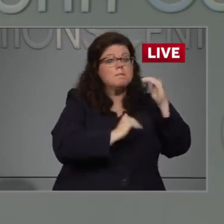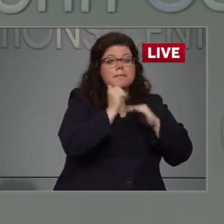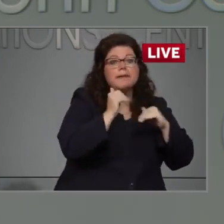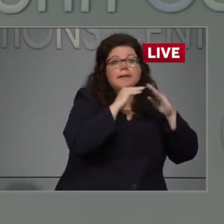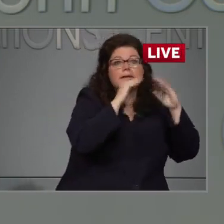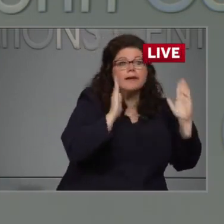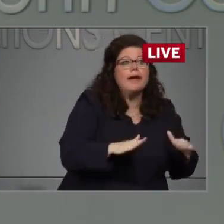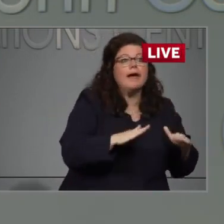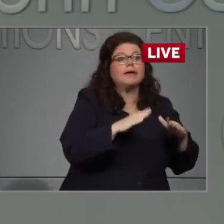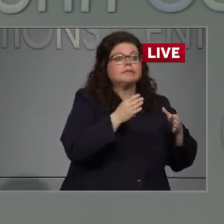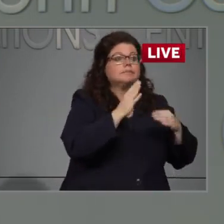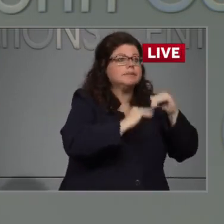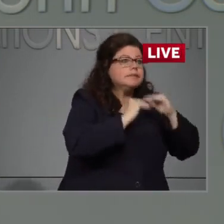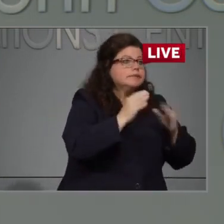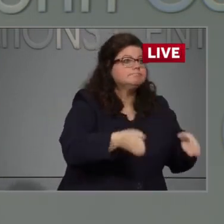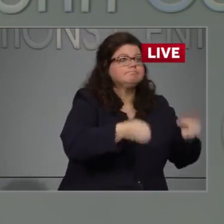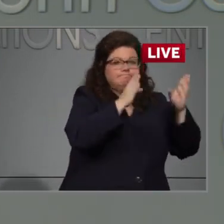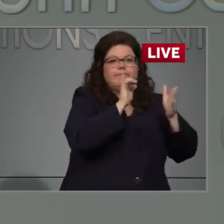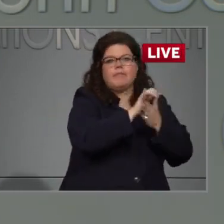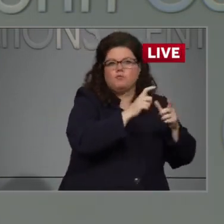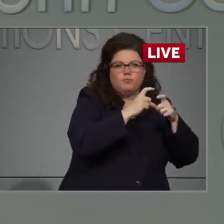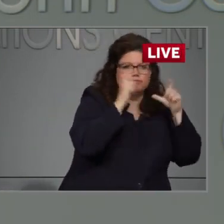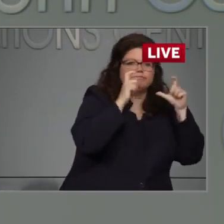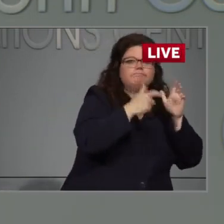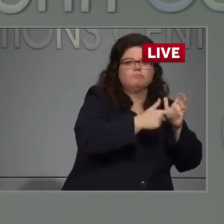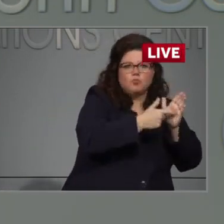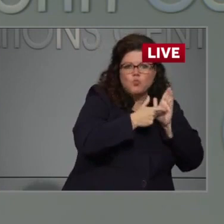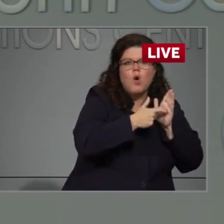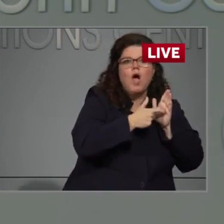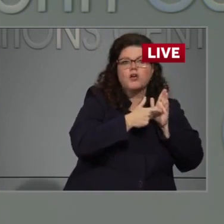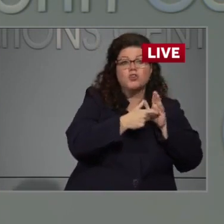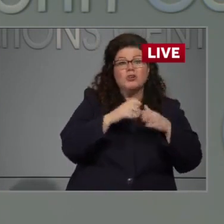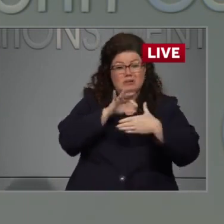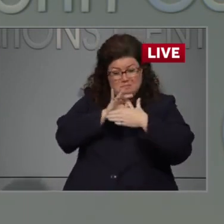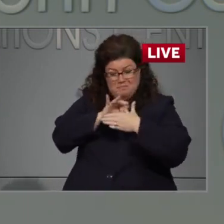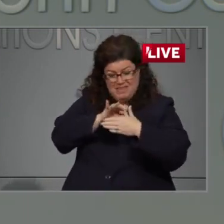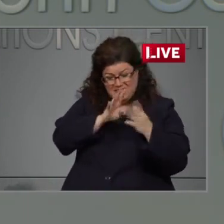WELL AS WORKERS IN MANUFACTURING CONSTRUCTION CONSTRUCTION MEAT PROCESSING AND AGRICULTURE SETTINGS.